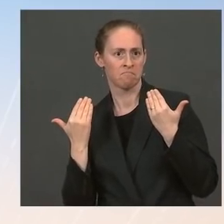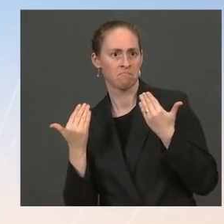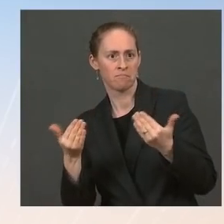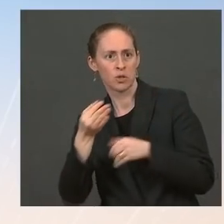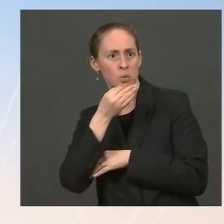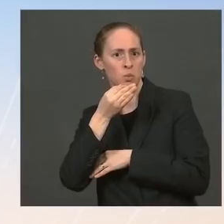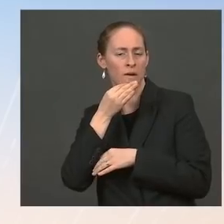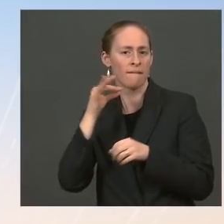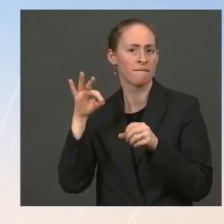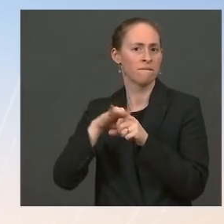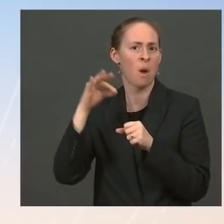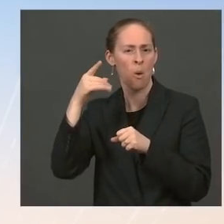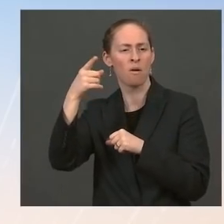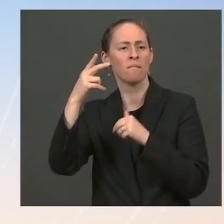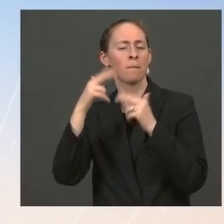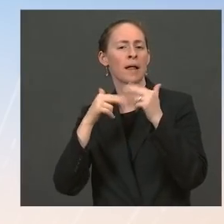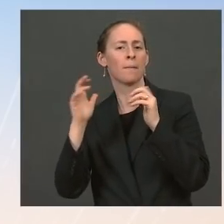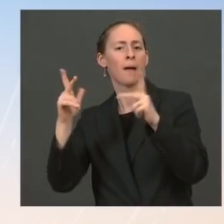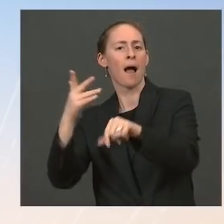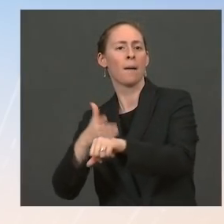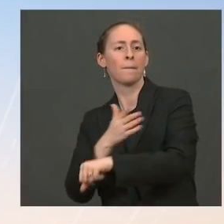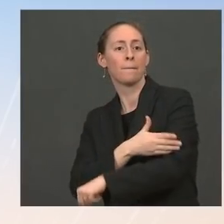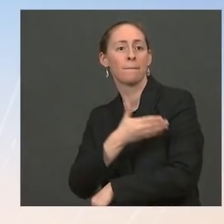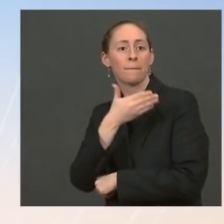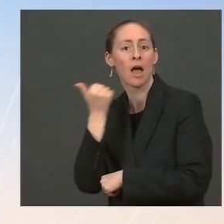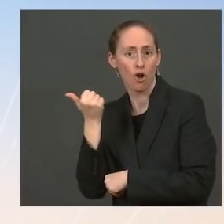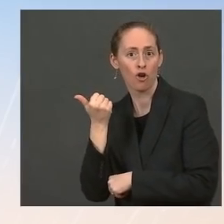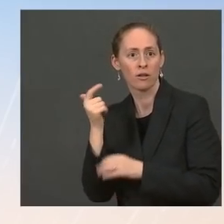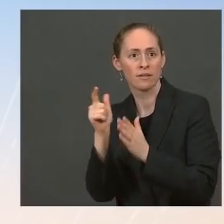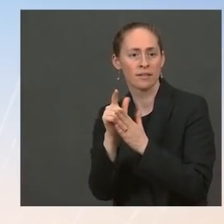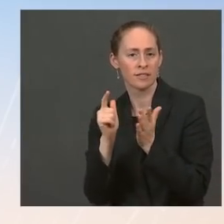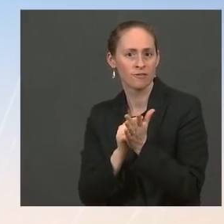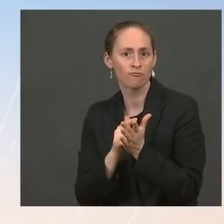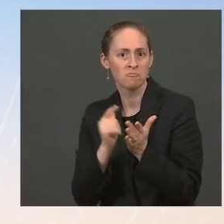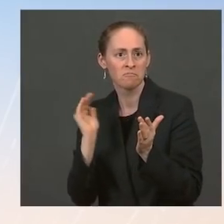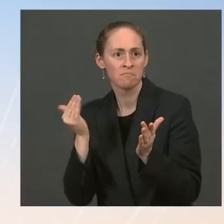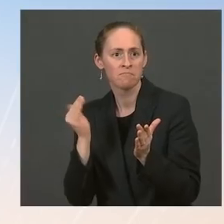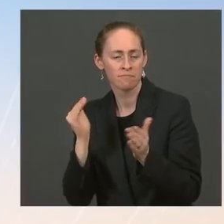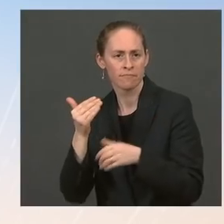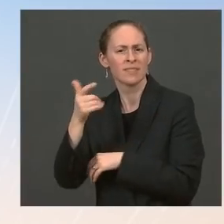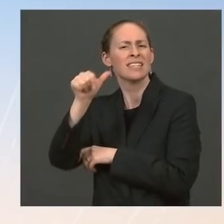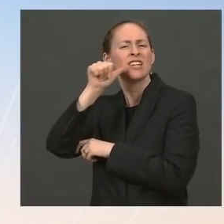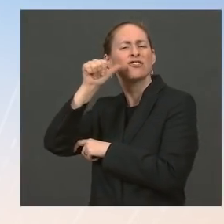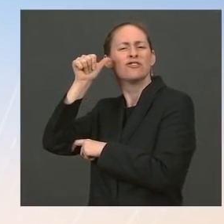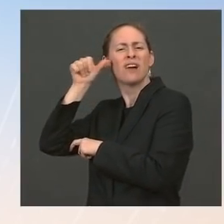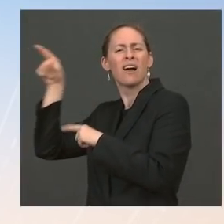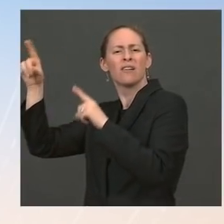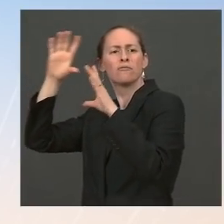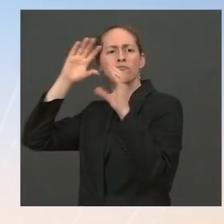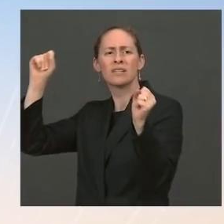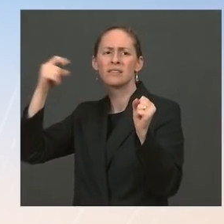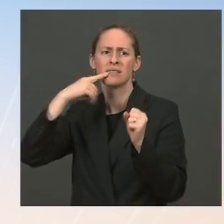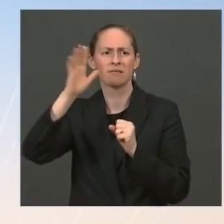as a big boost for the middle class. Is he comfortable where the current provisions stand for these state and local tax deductions,